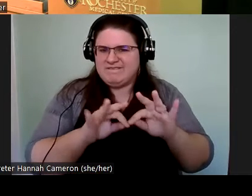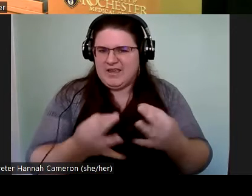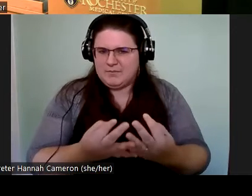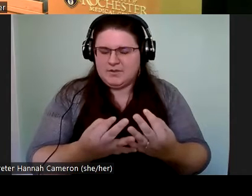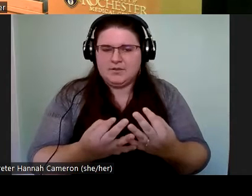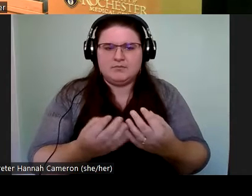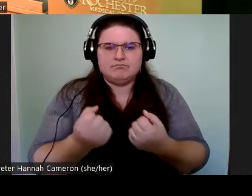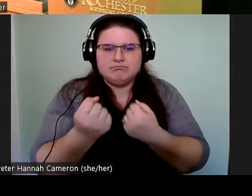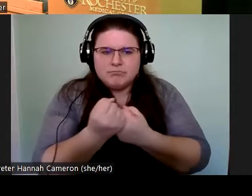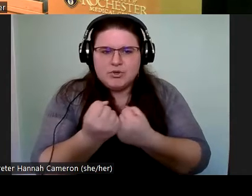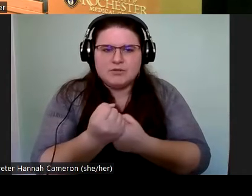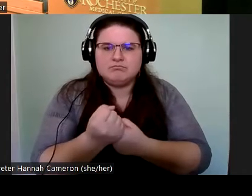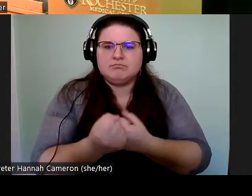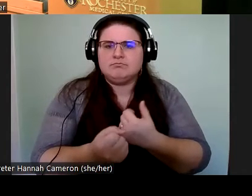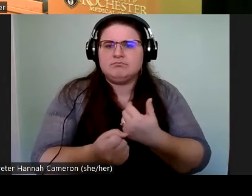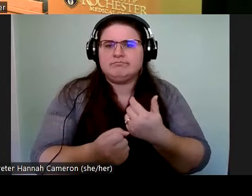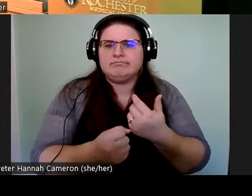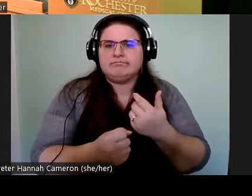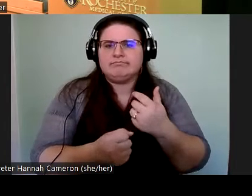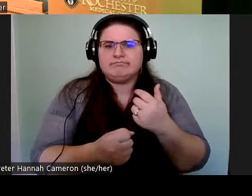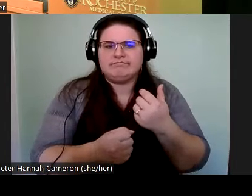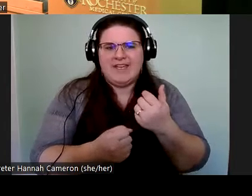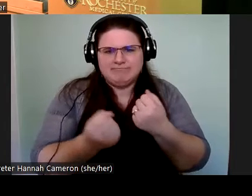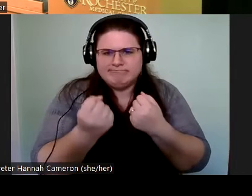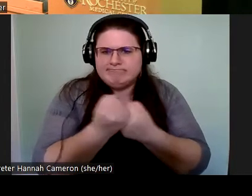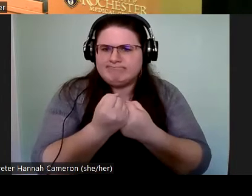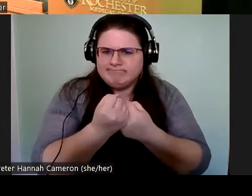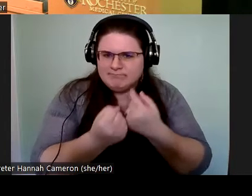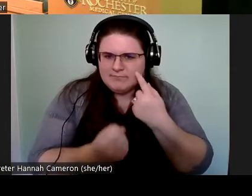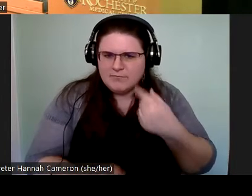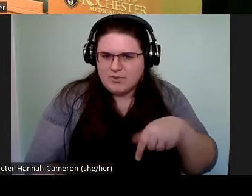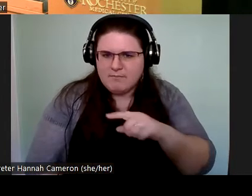other thing we all know is that it is really hard to access Mental Health Services it's even worse